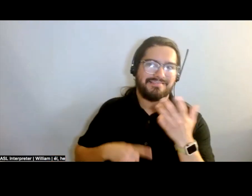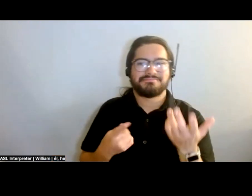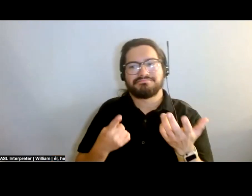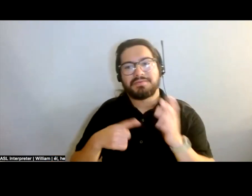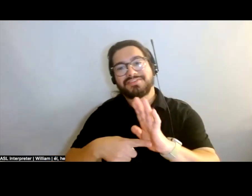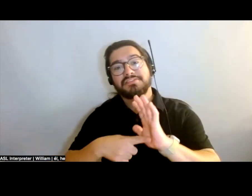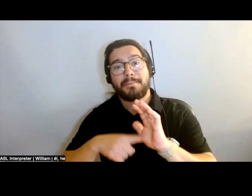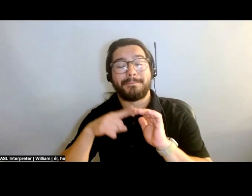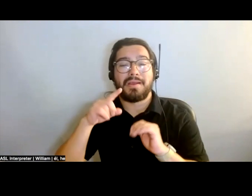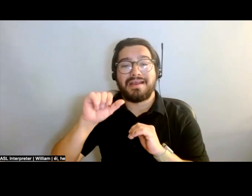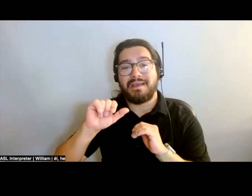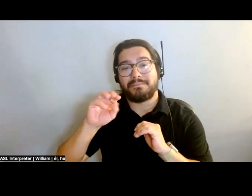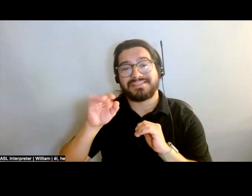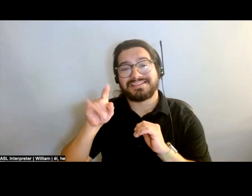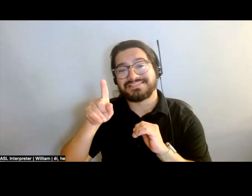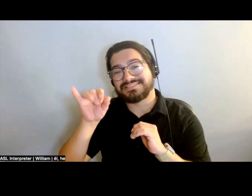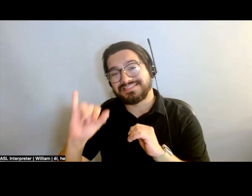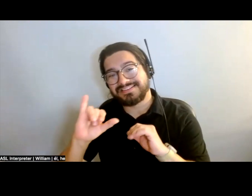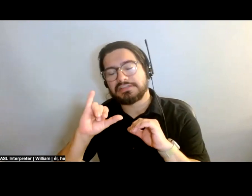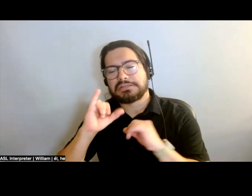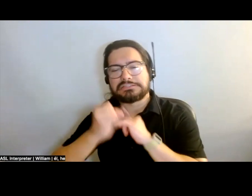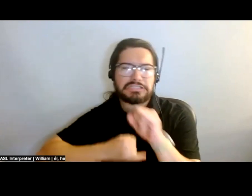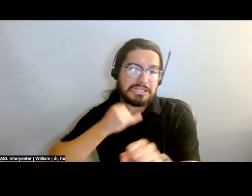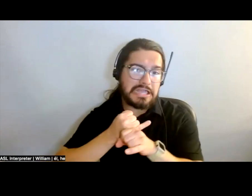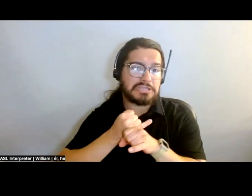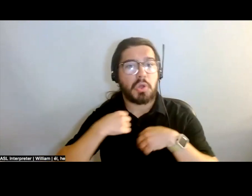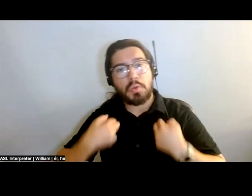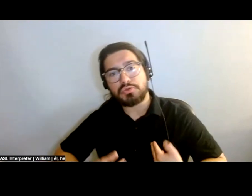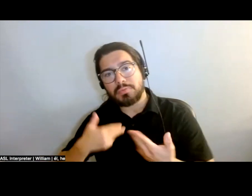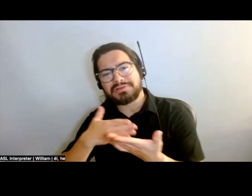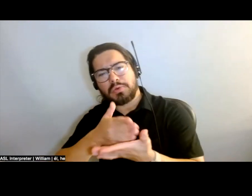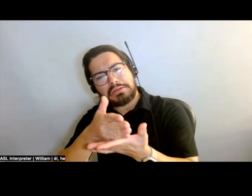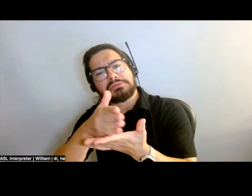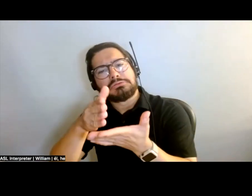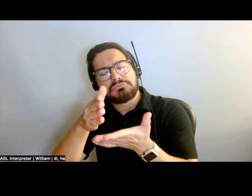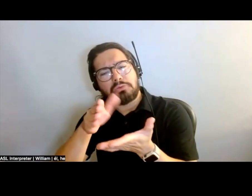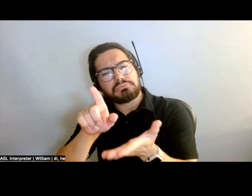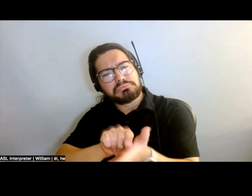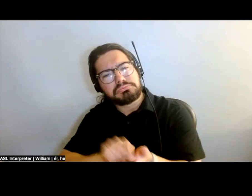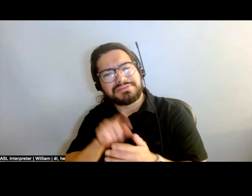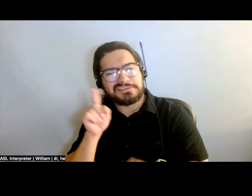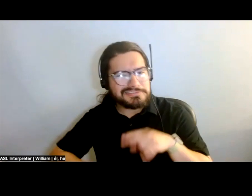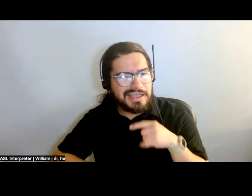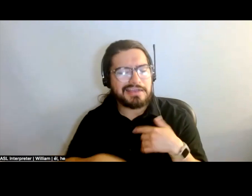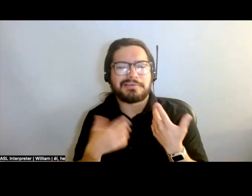or Human Rights Reports. And, yeah, it's basically an opportunity for the poets to share their stories and share